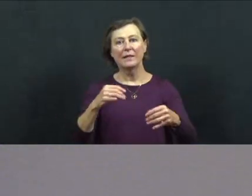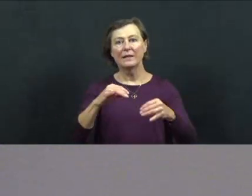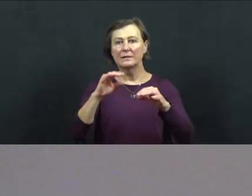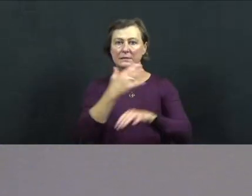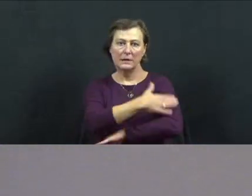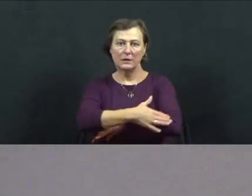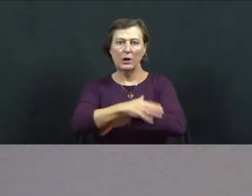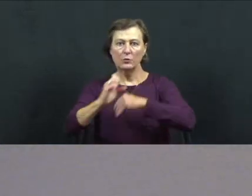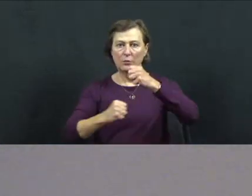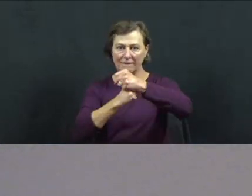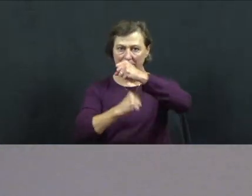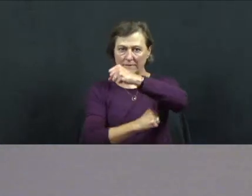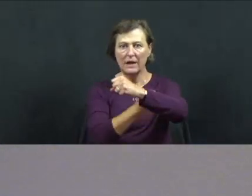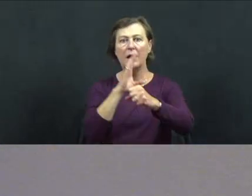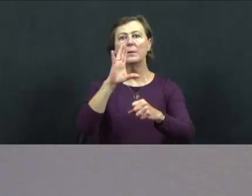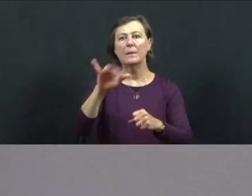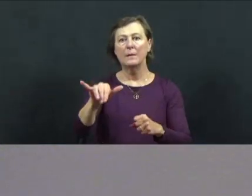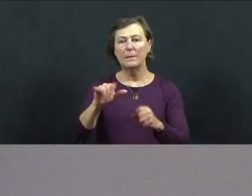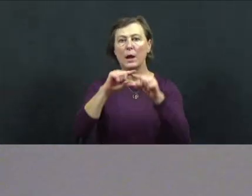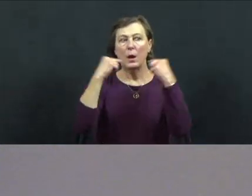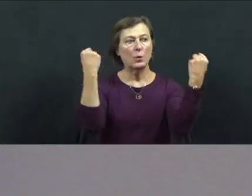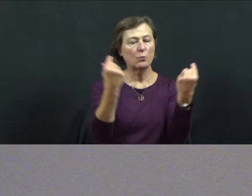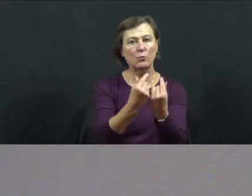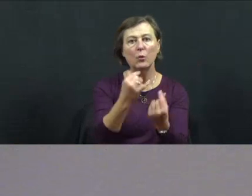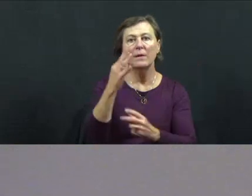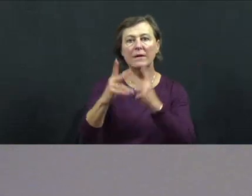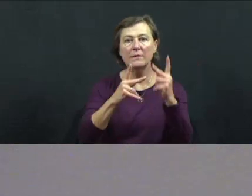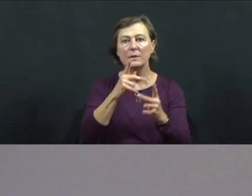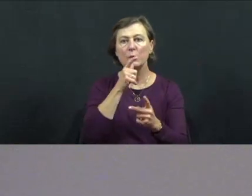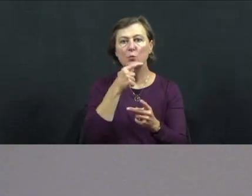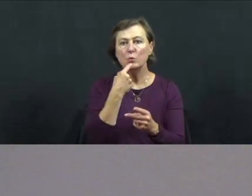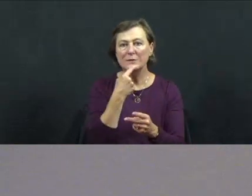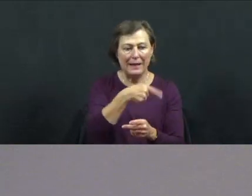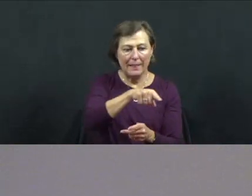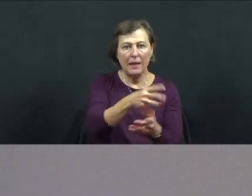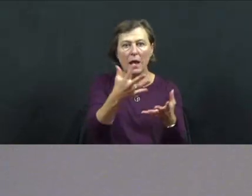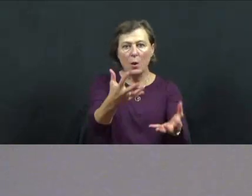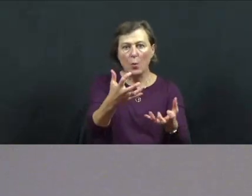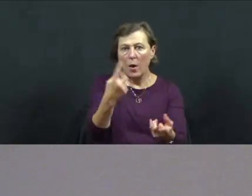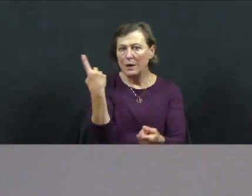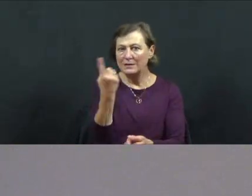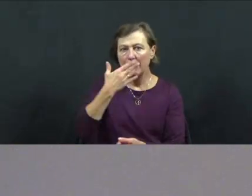people saying they wanted something better. They left their homes